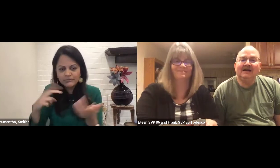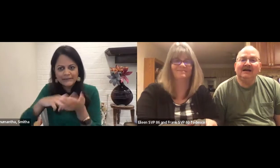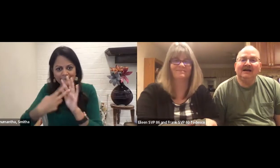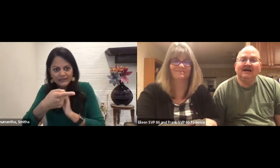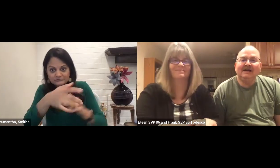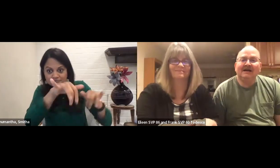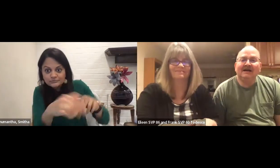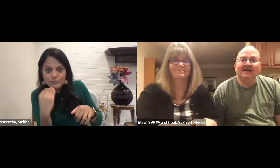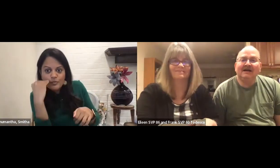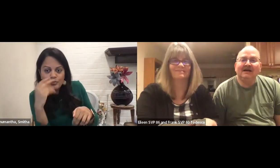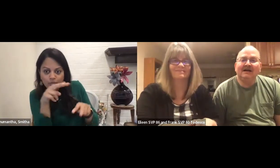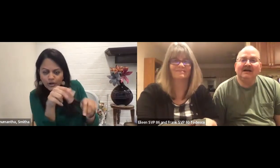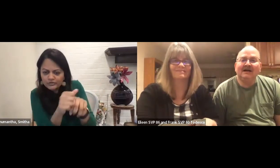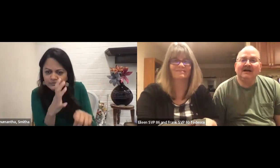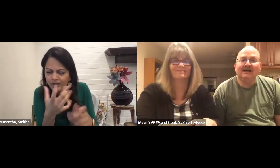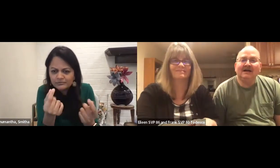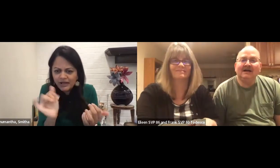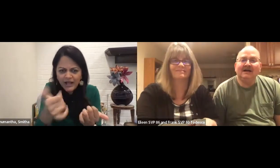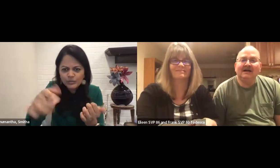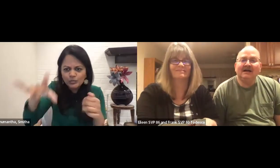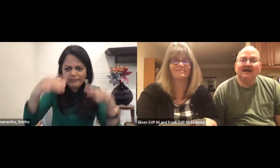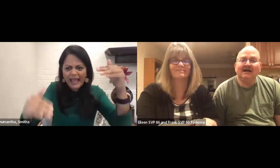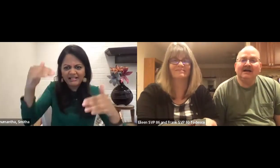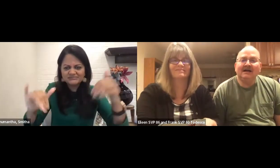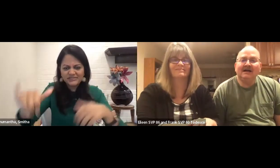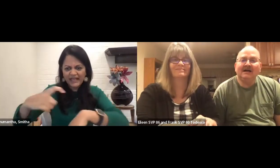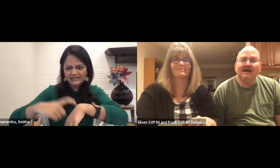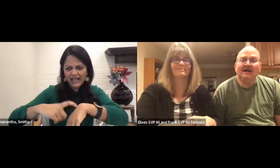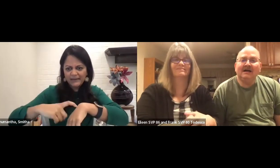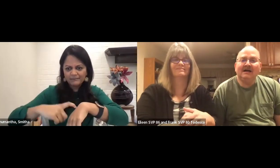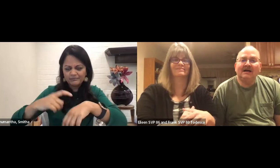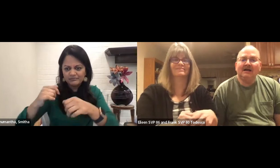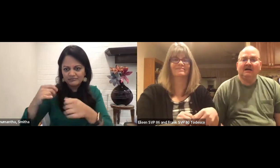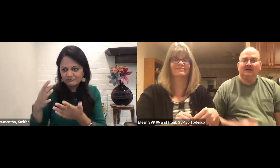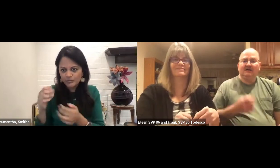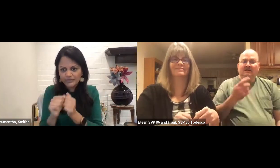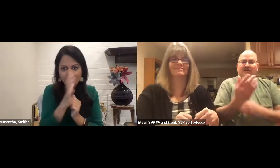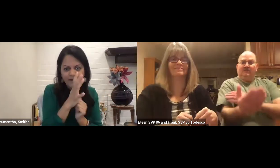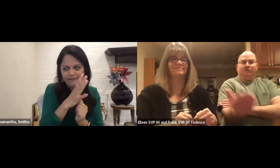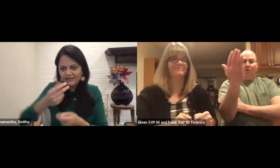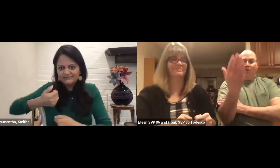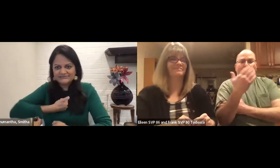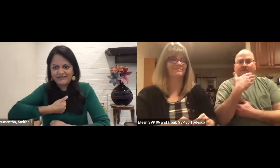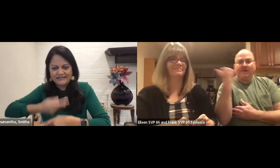You know, how do you find time for yourselves, whether it be, you know, going to the gym or doing anything that might fuel your spirit?